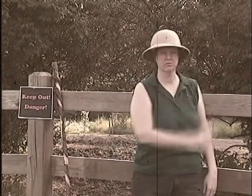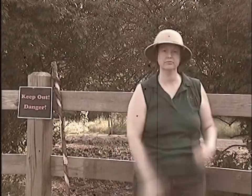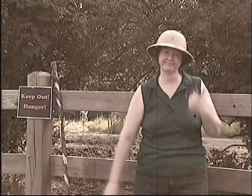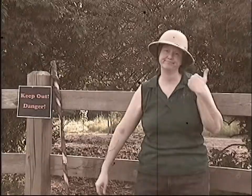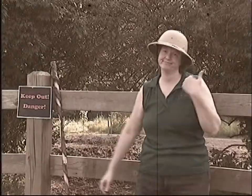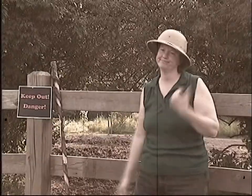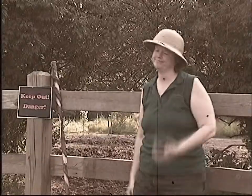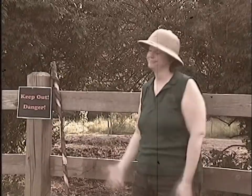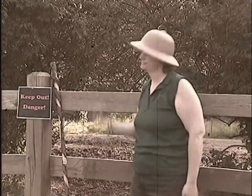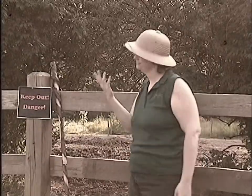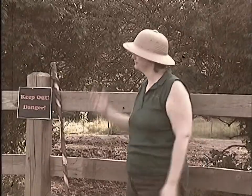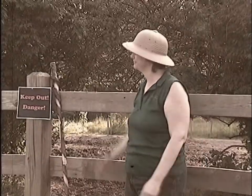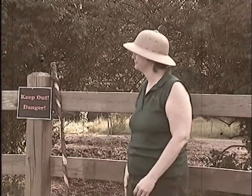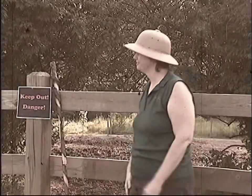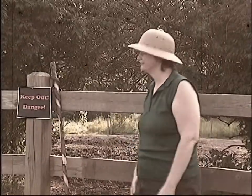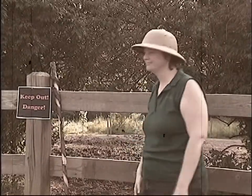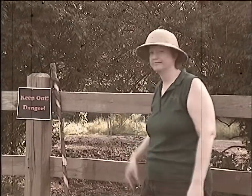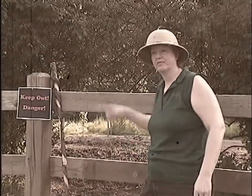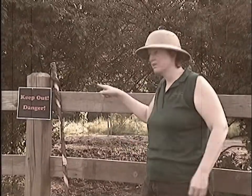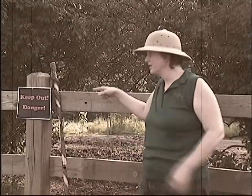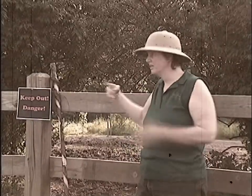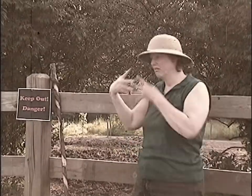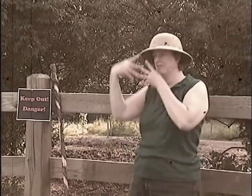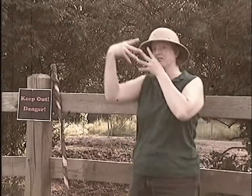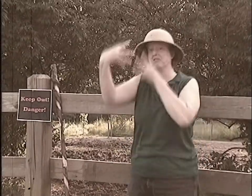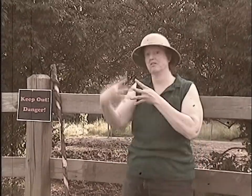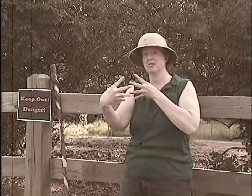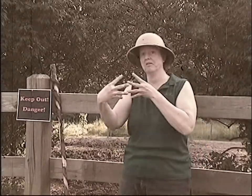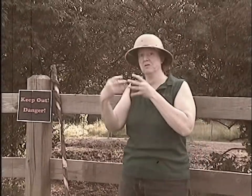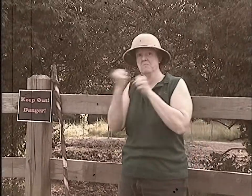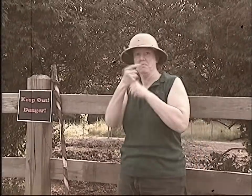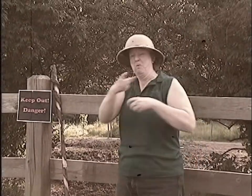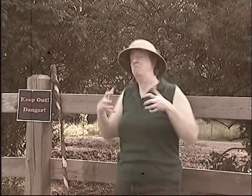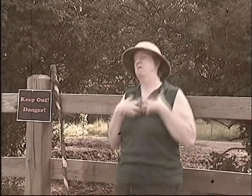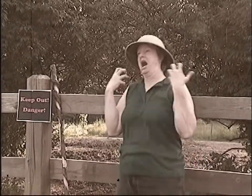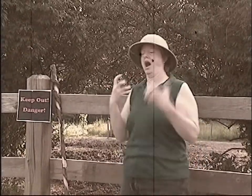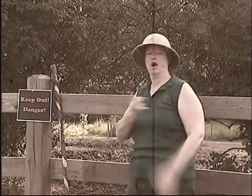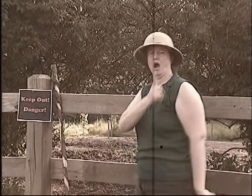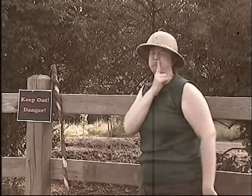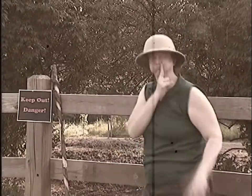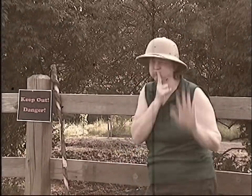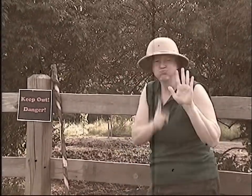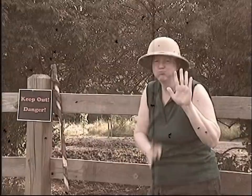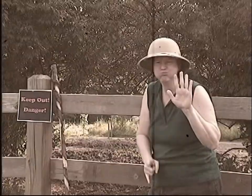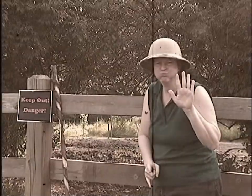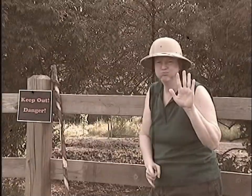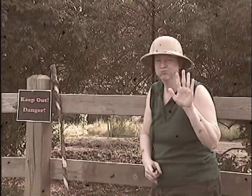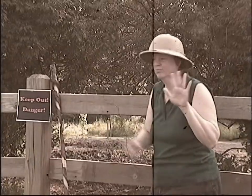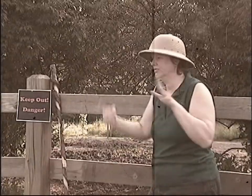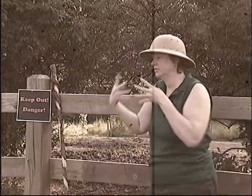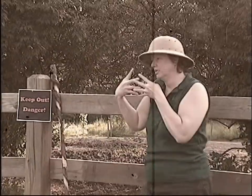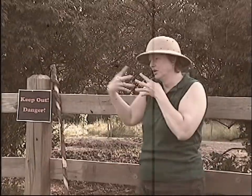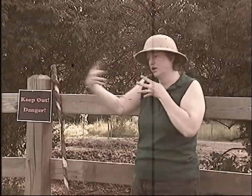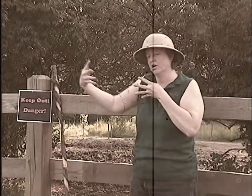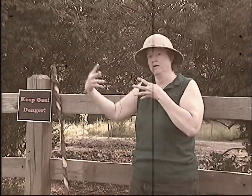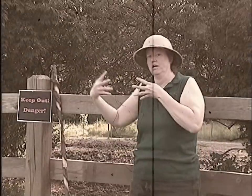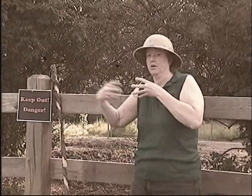AND THE PEOPLE CAN'T TRUST THE FAUCET. THAT'S HOW IT WORKS WITH YOU IF YOU START TELLING STORIES THAT AREN'T TRUE.